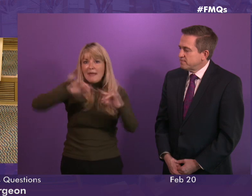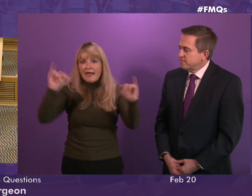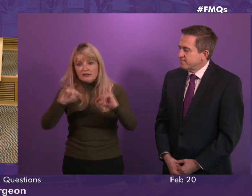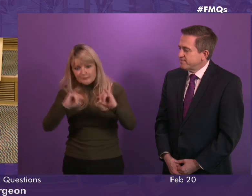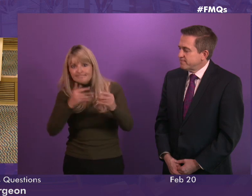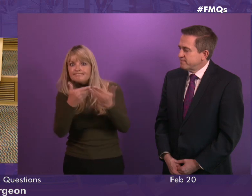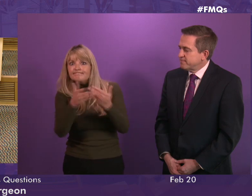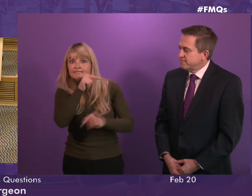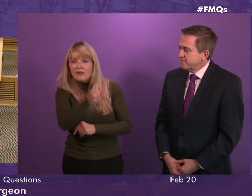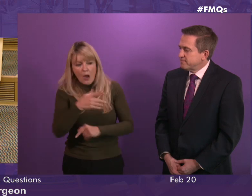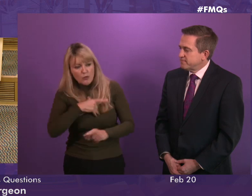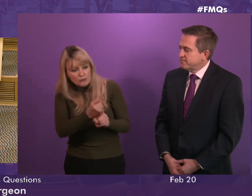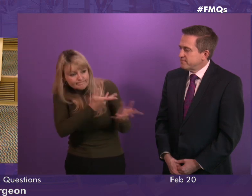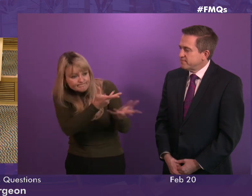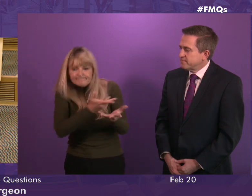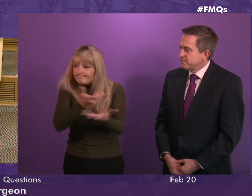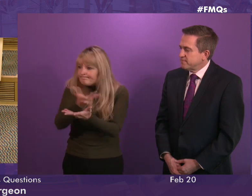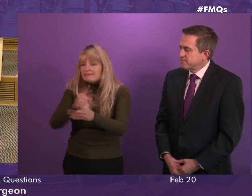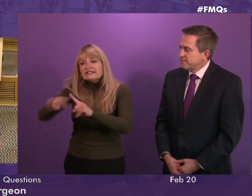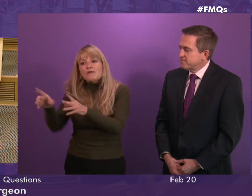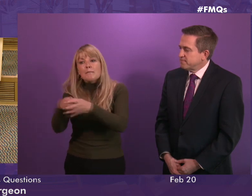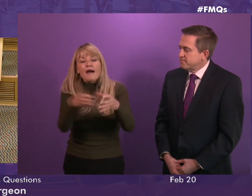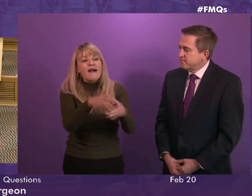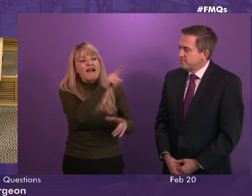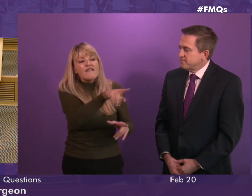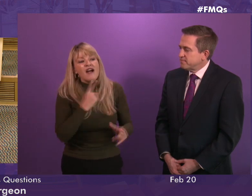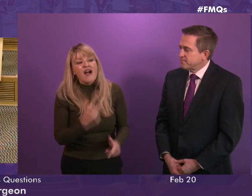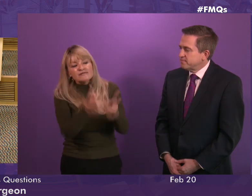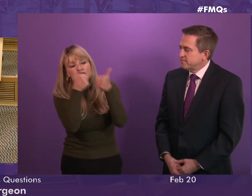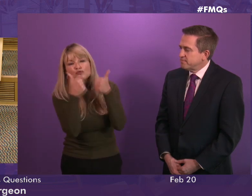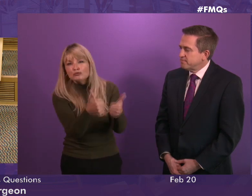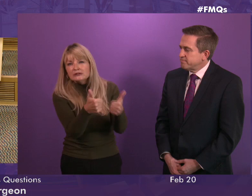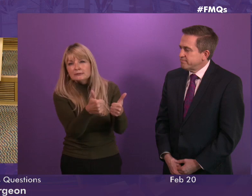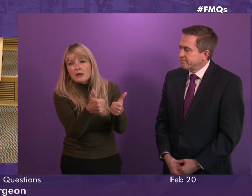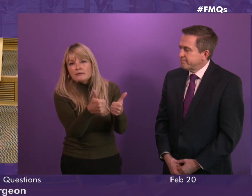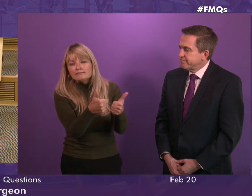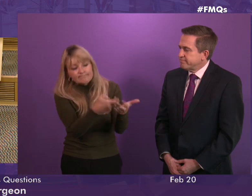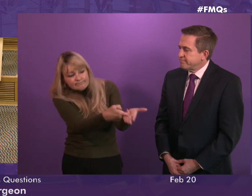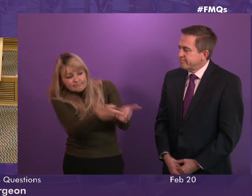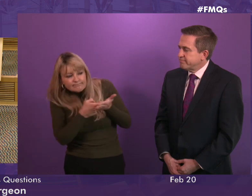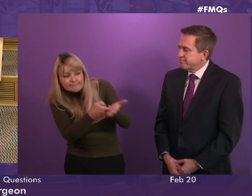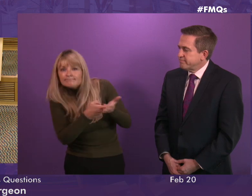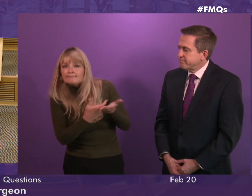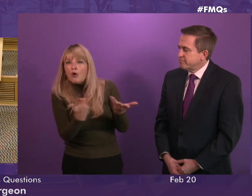parties, as we are doing, if they have credible suggestions to make. I ask Jackson Carlaw